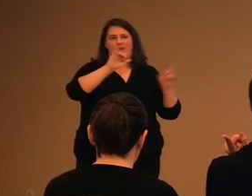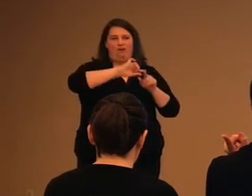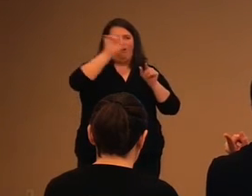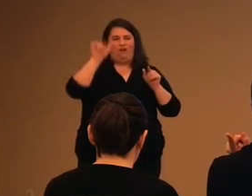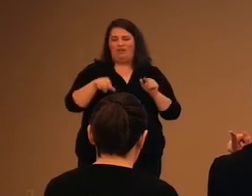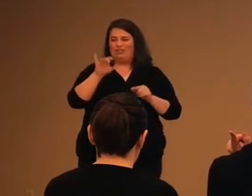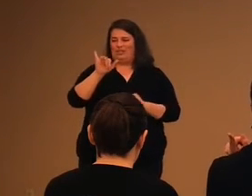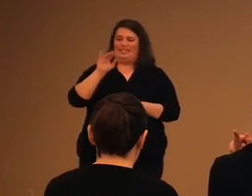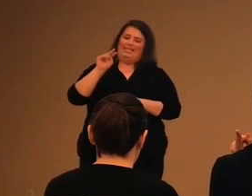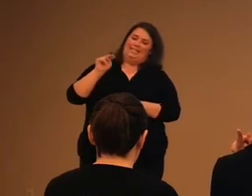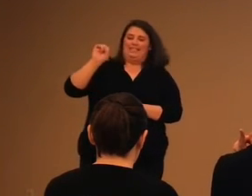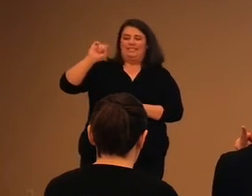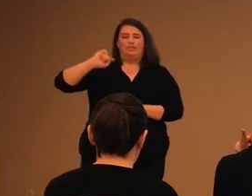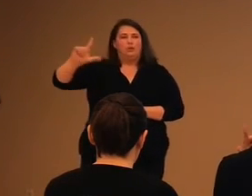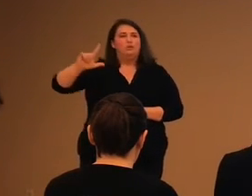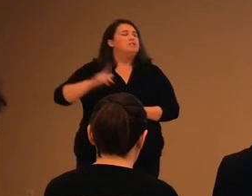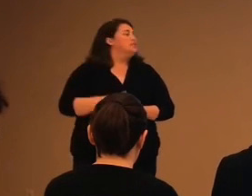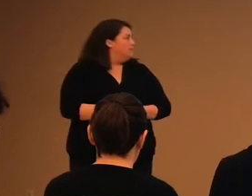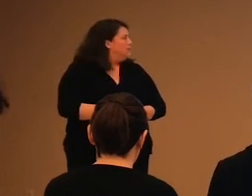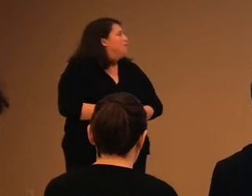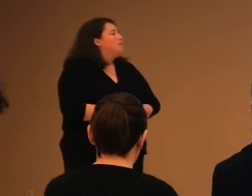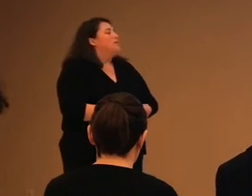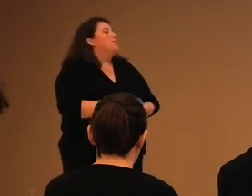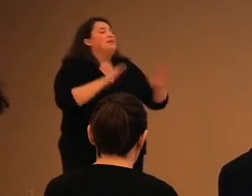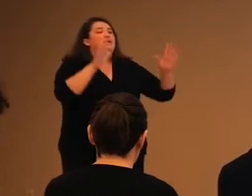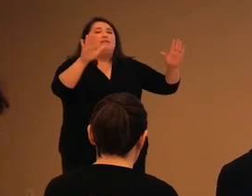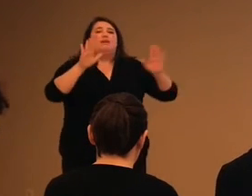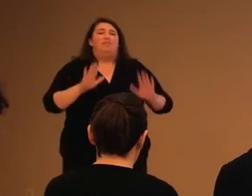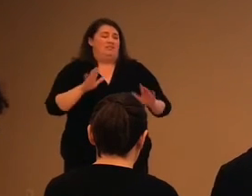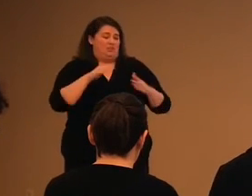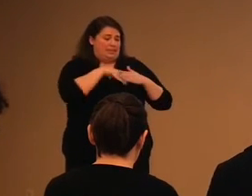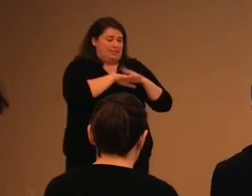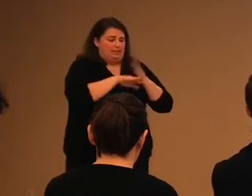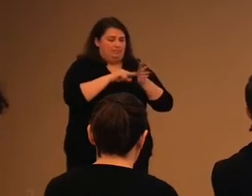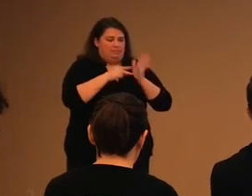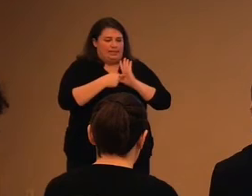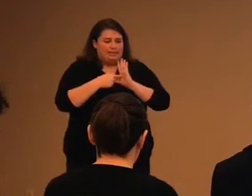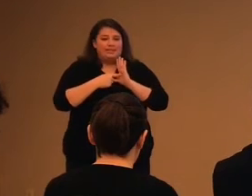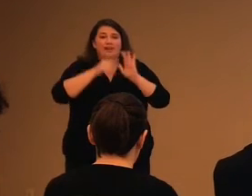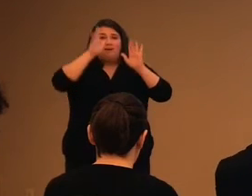Fabulous so accessibility is filling in the blanks doing the workarounds on the exhibitory